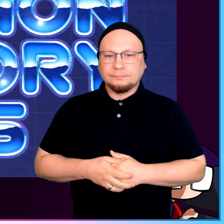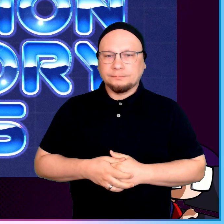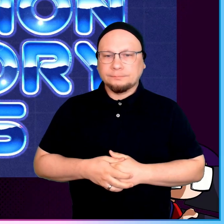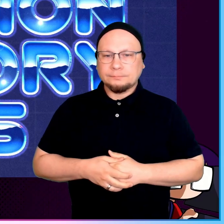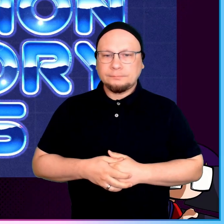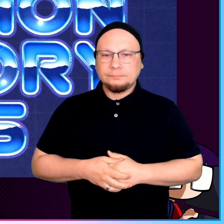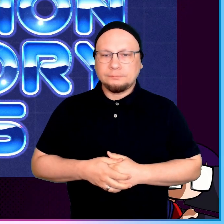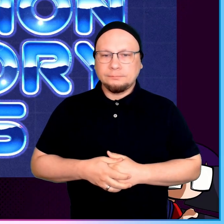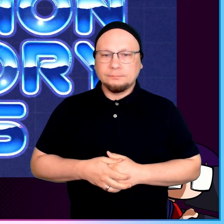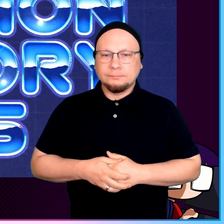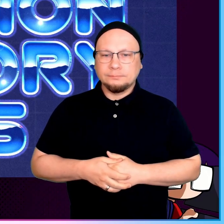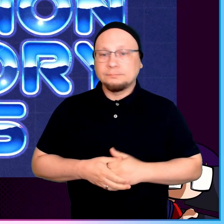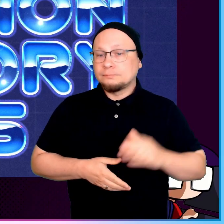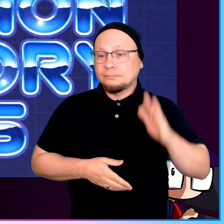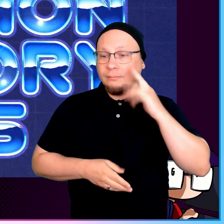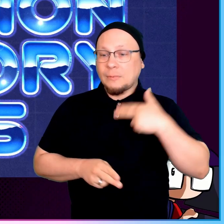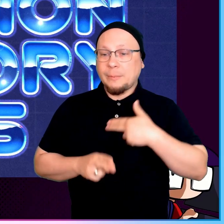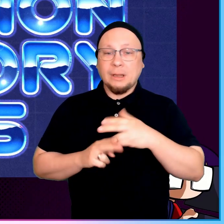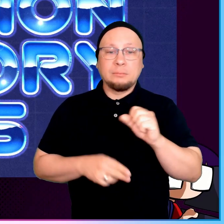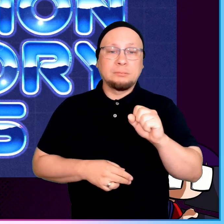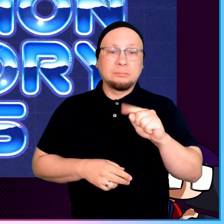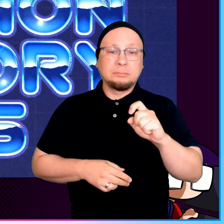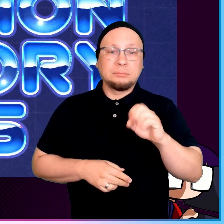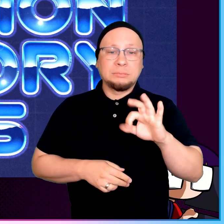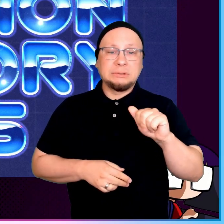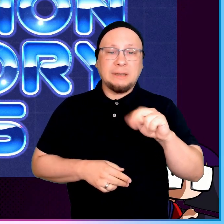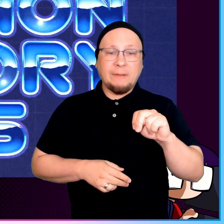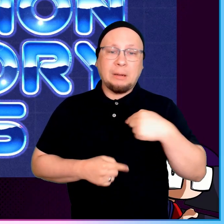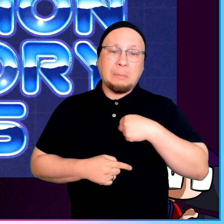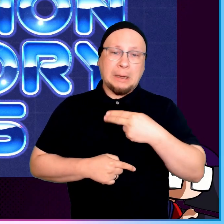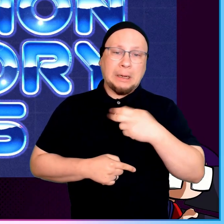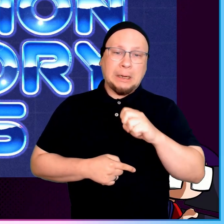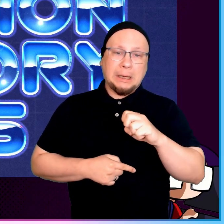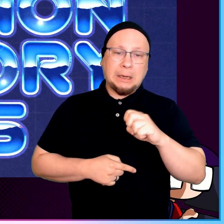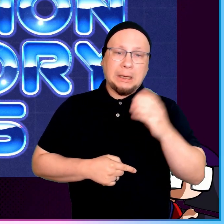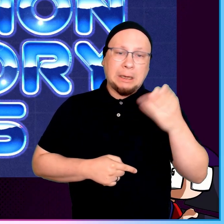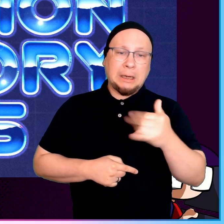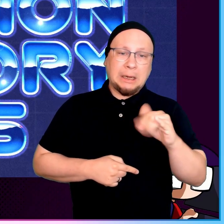Hello! My name is Stefan Gagne. My pronouns are he / him, and I'm a physically disabled gamer.